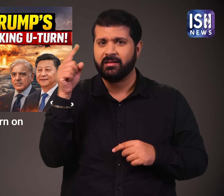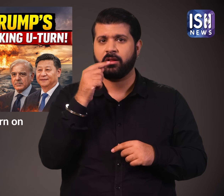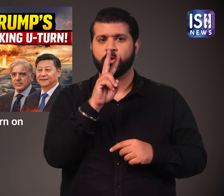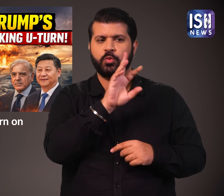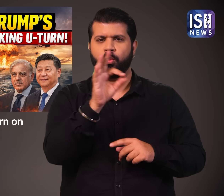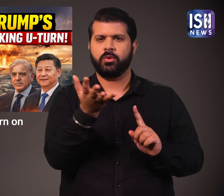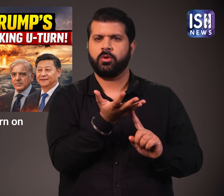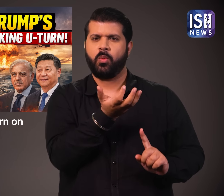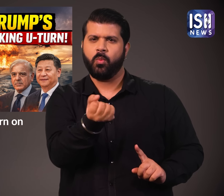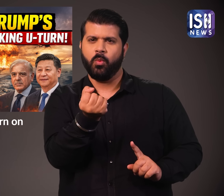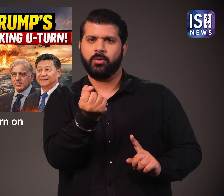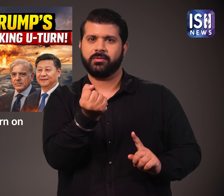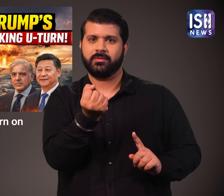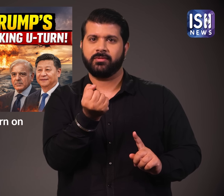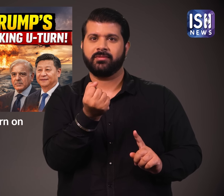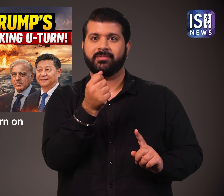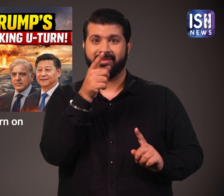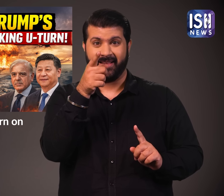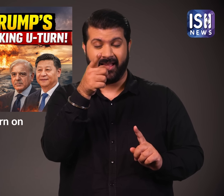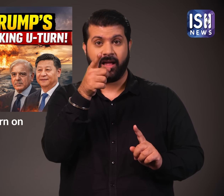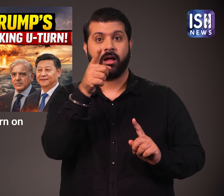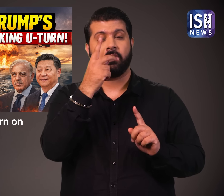Trump agreed to a two-week ceasefire.